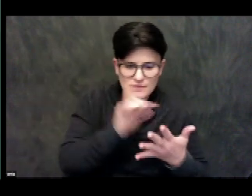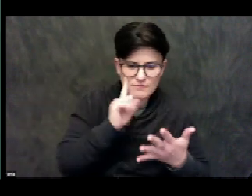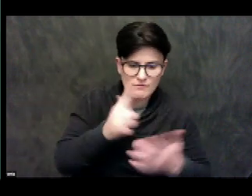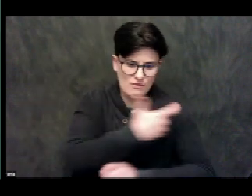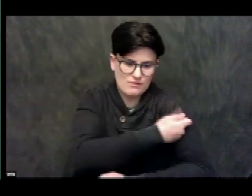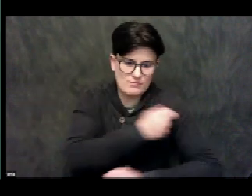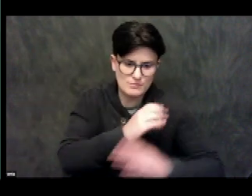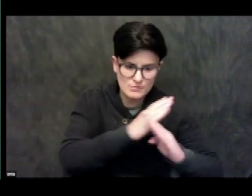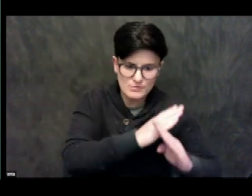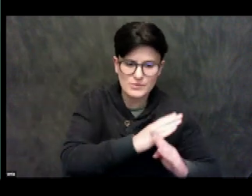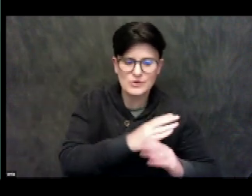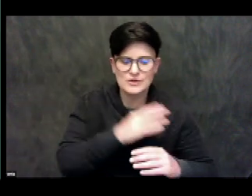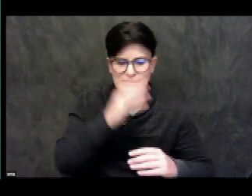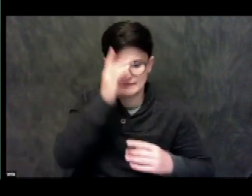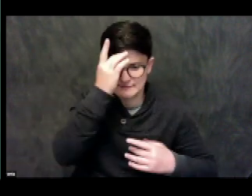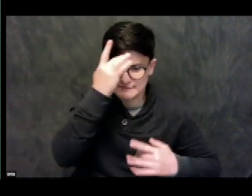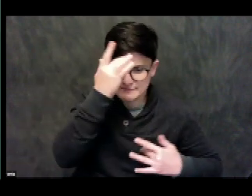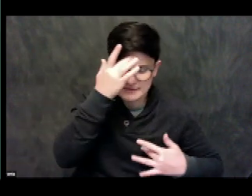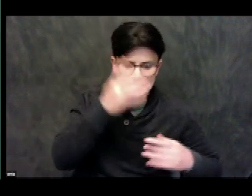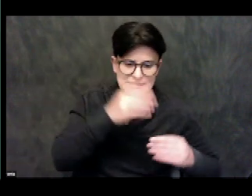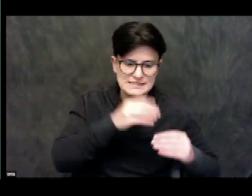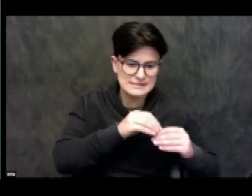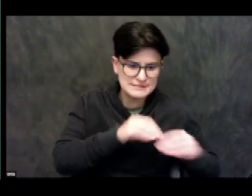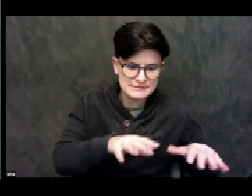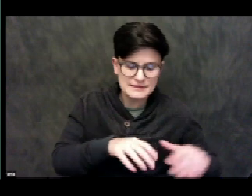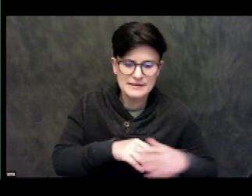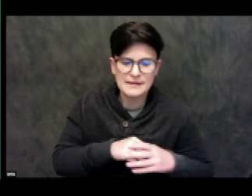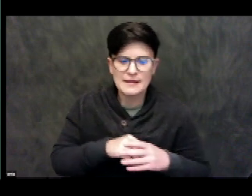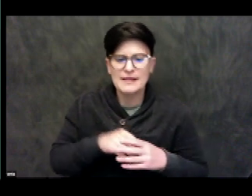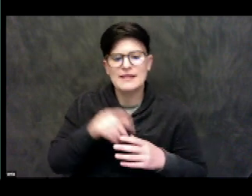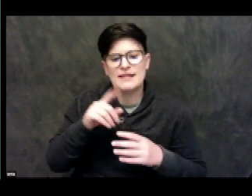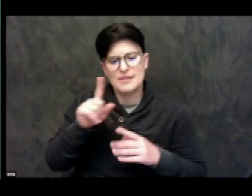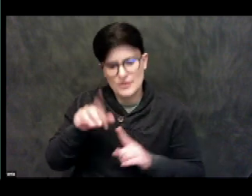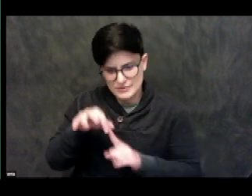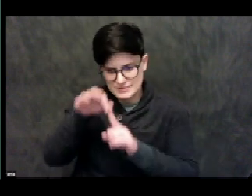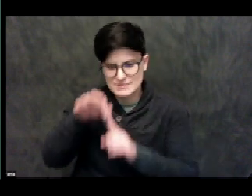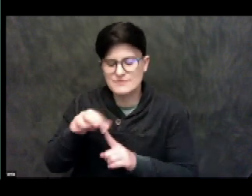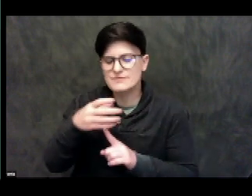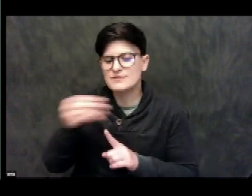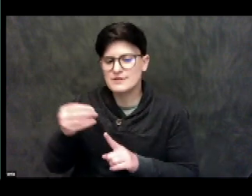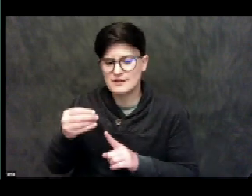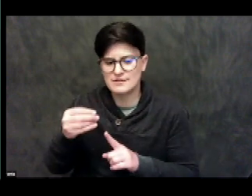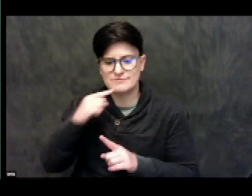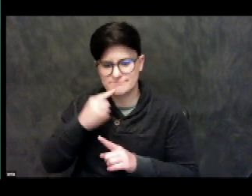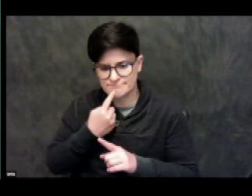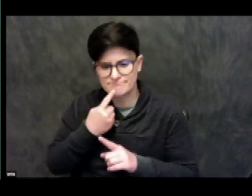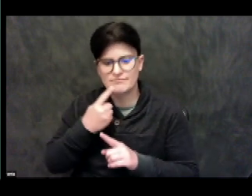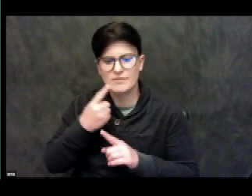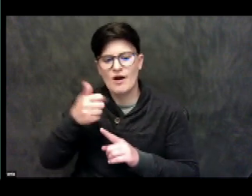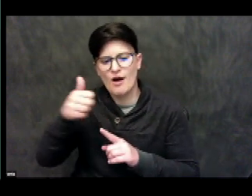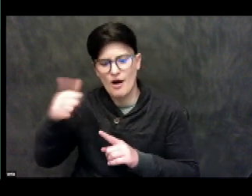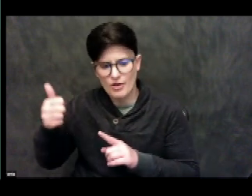There are specific and significant other areas that need to be addressed for patients with mobility disabilities.